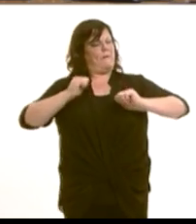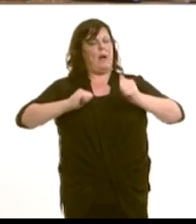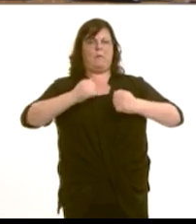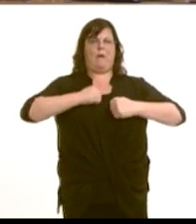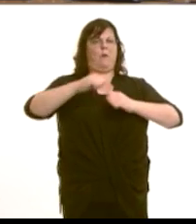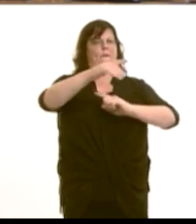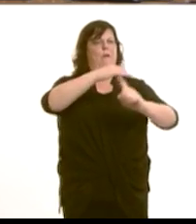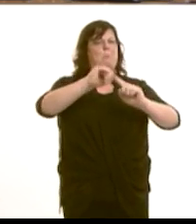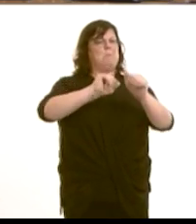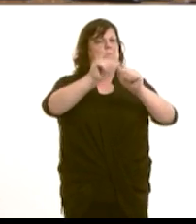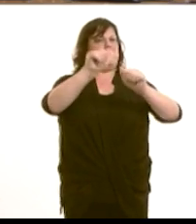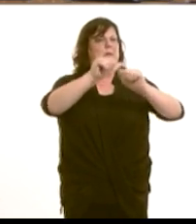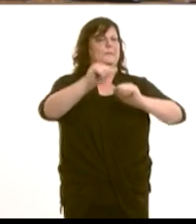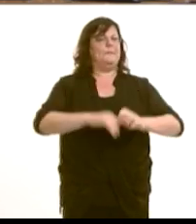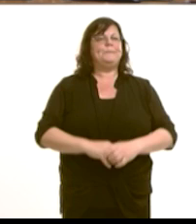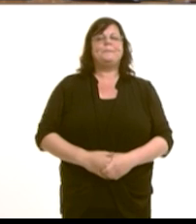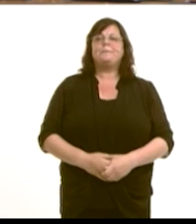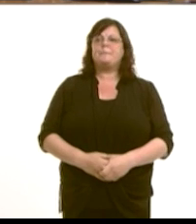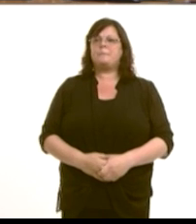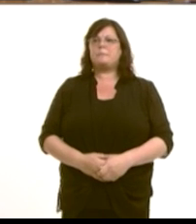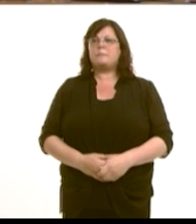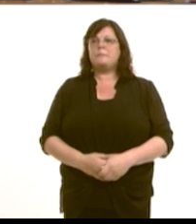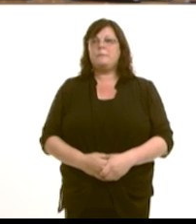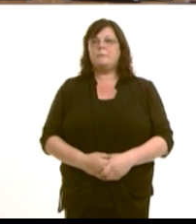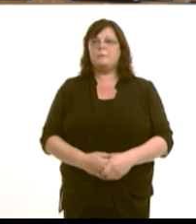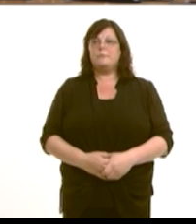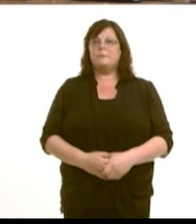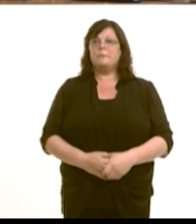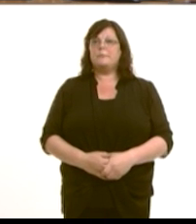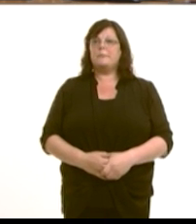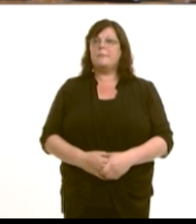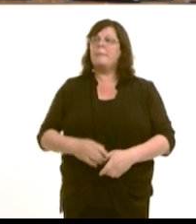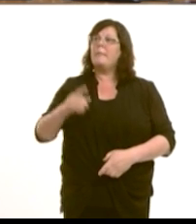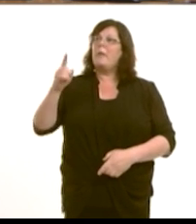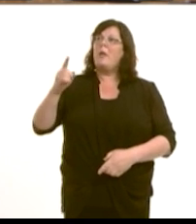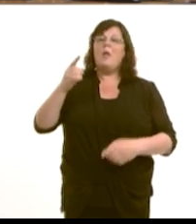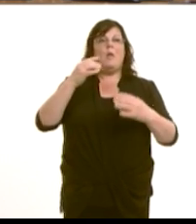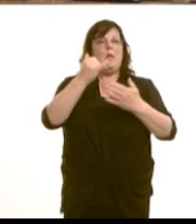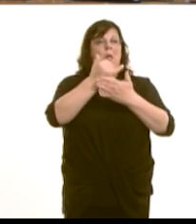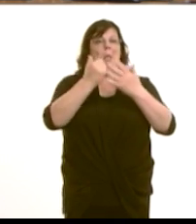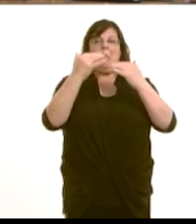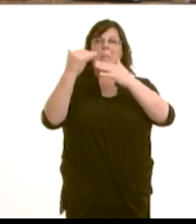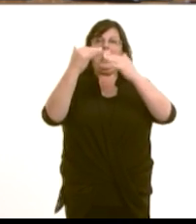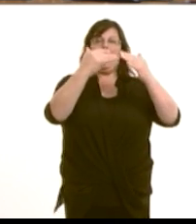Michelle Brown: First Minister, given that the pollution created by shipping is 260 times